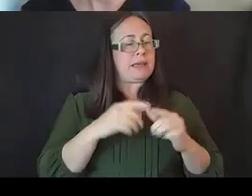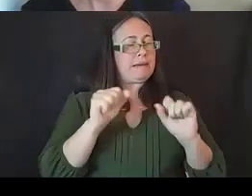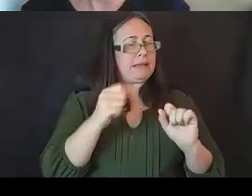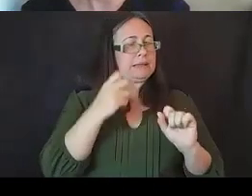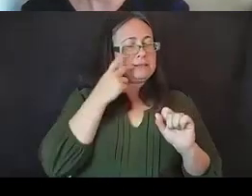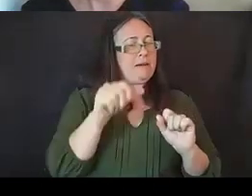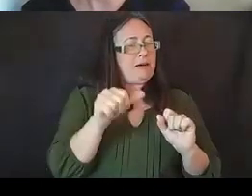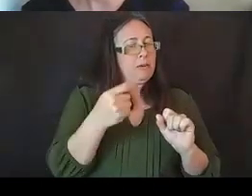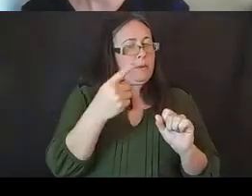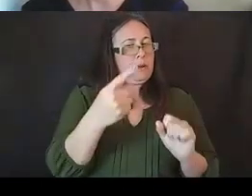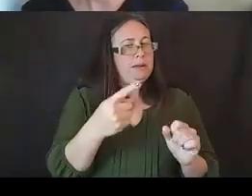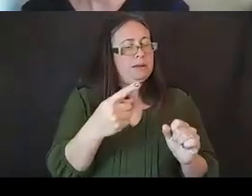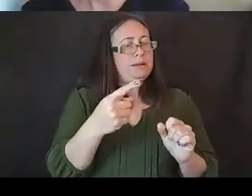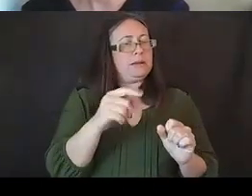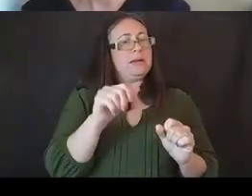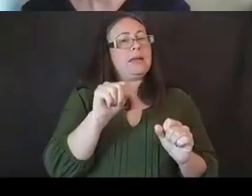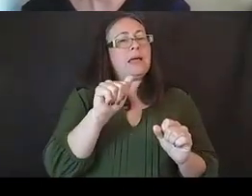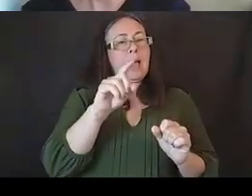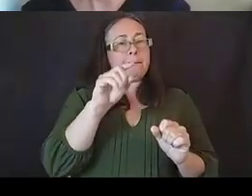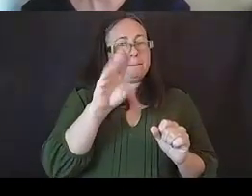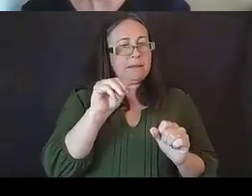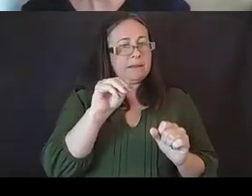Administration for Children and Families, ARC,